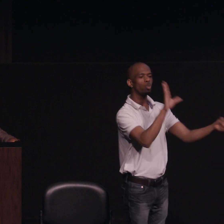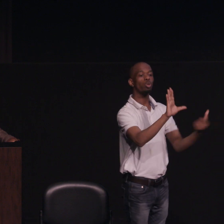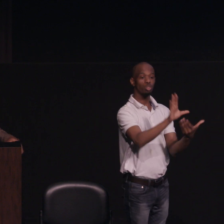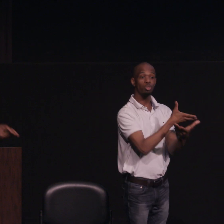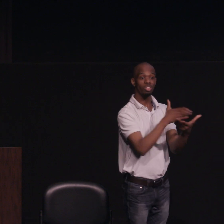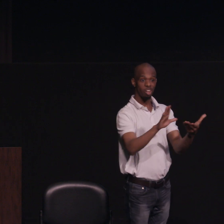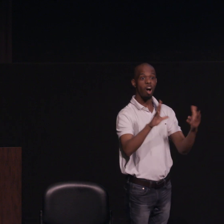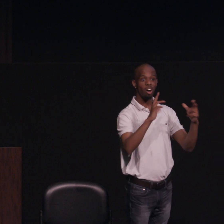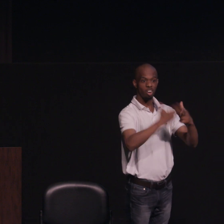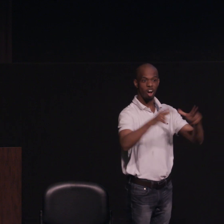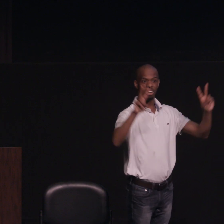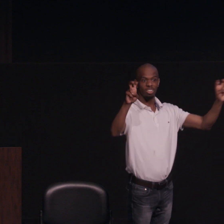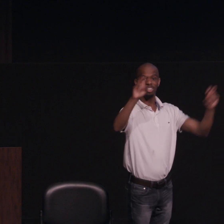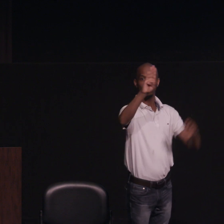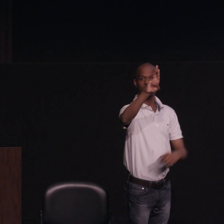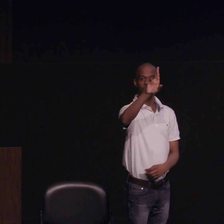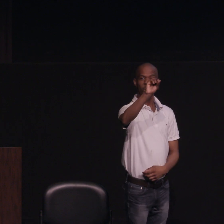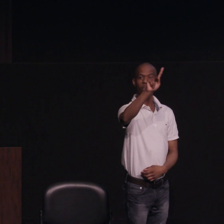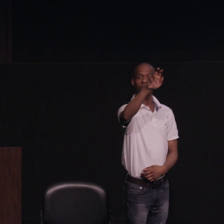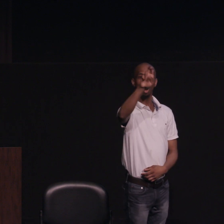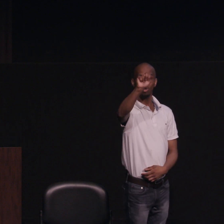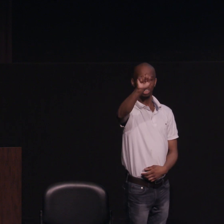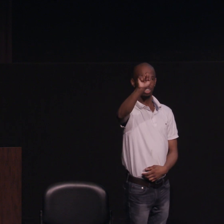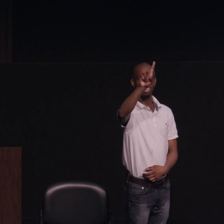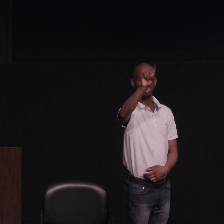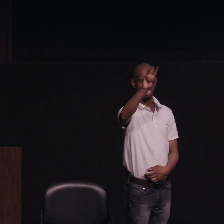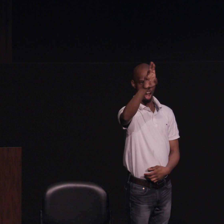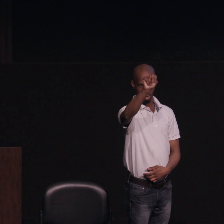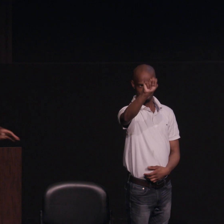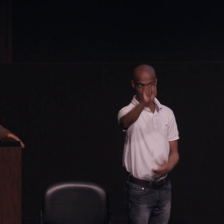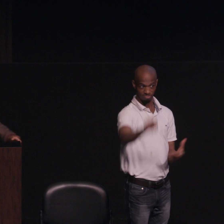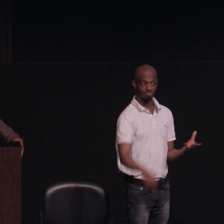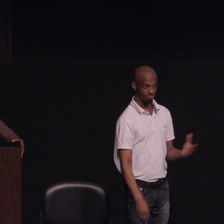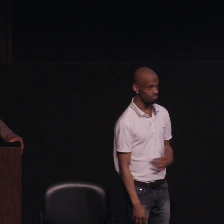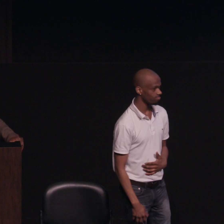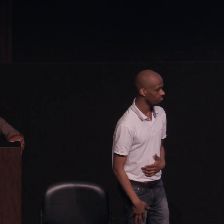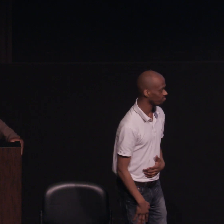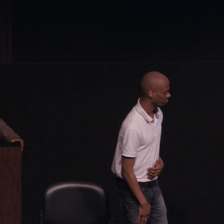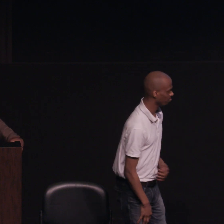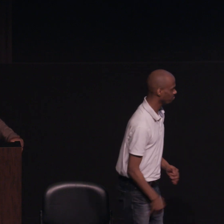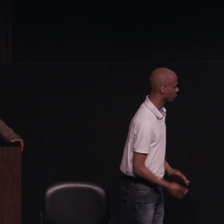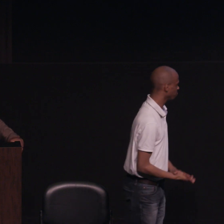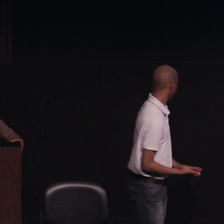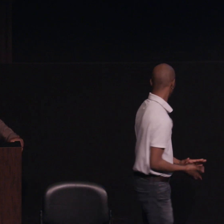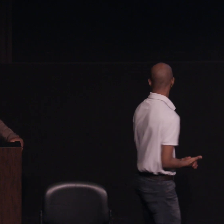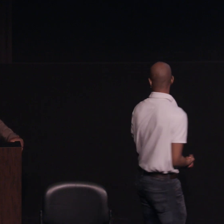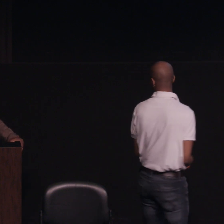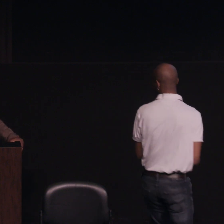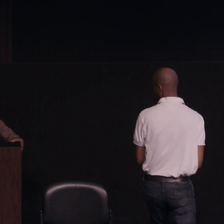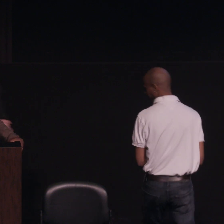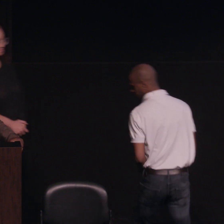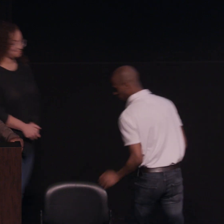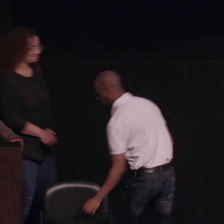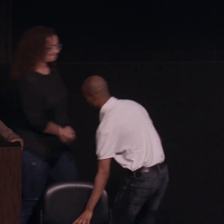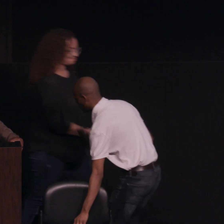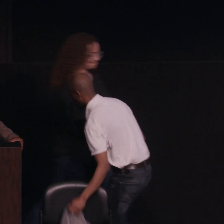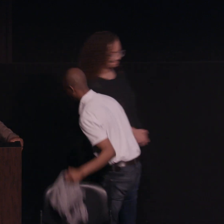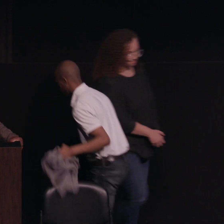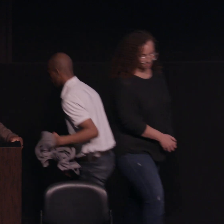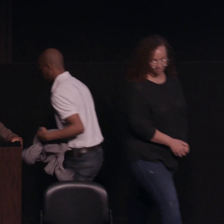So I'll start by introducing my mother,